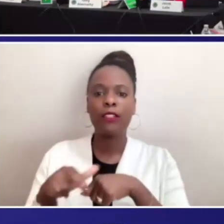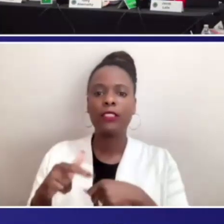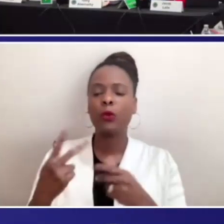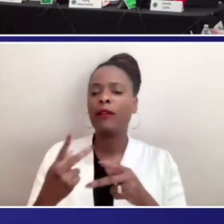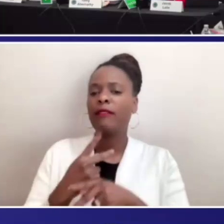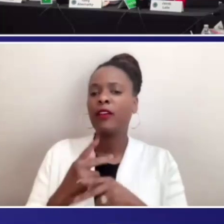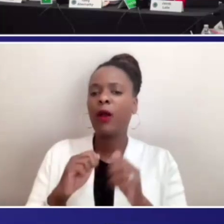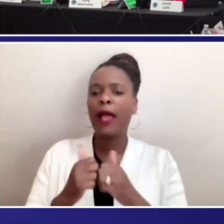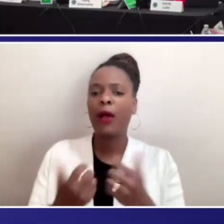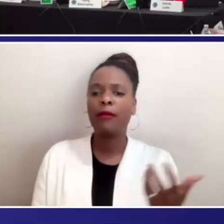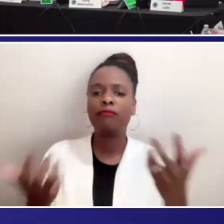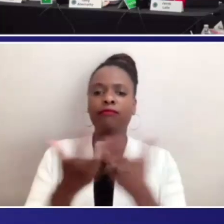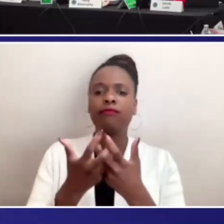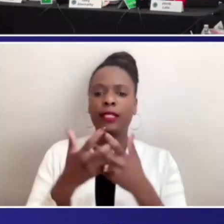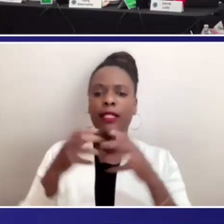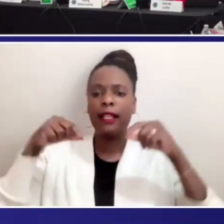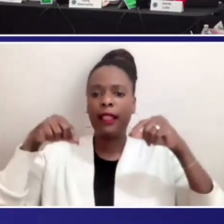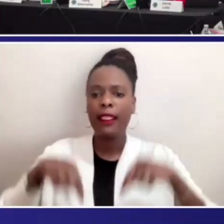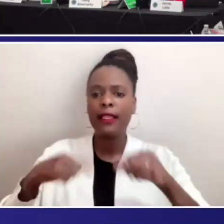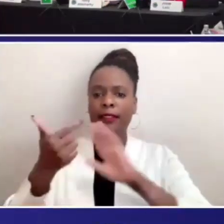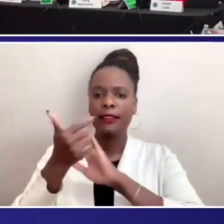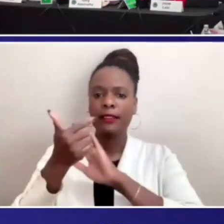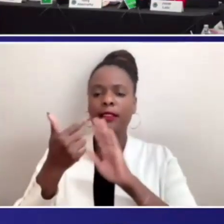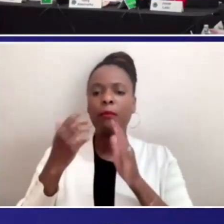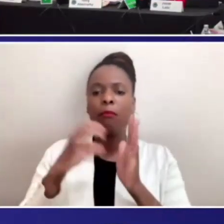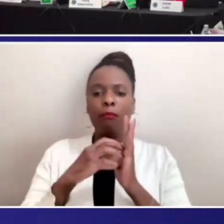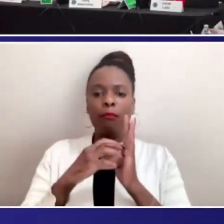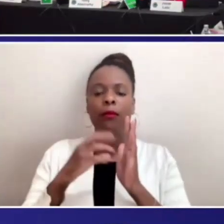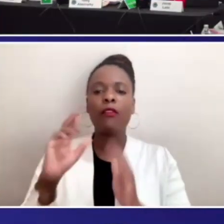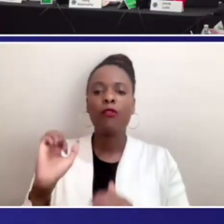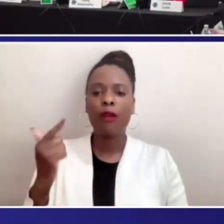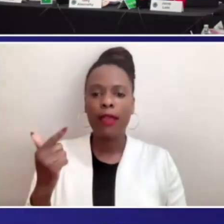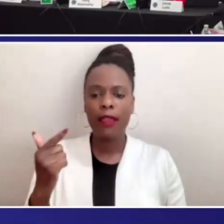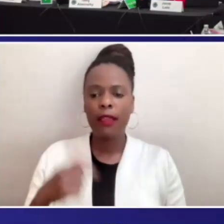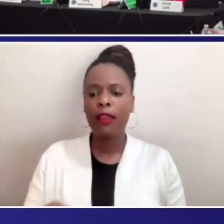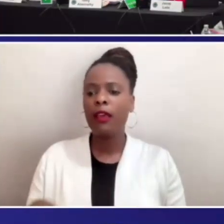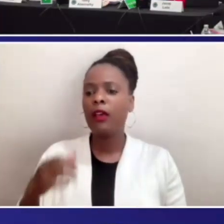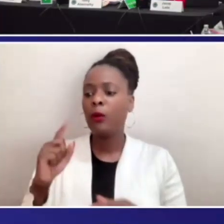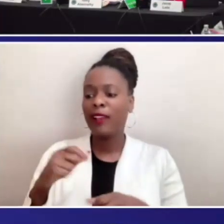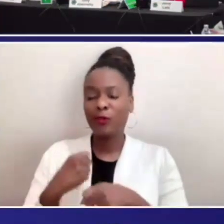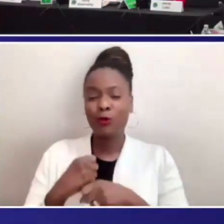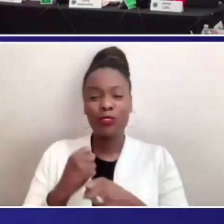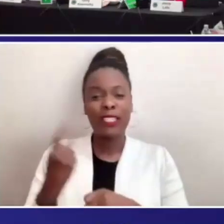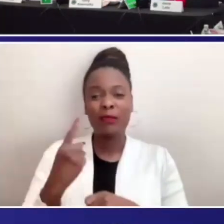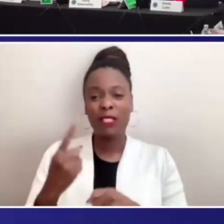with this statute or this section of regs. And so we have to create something that directly applies here.